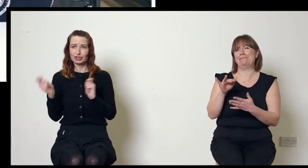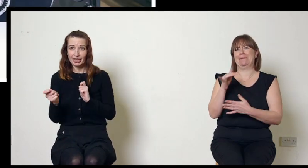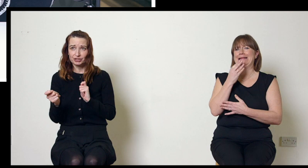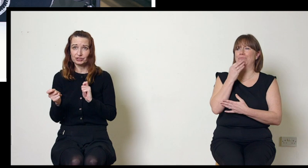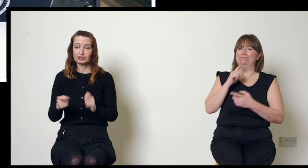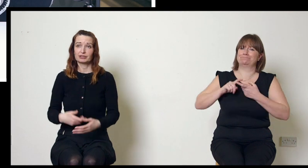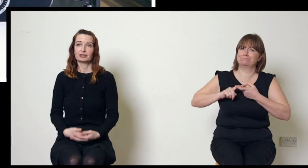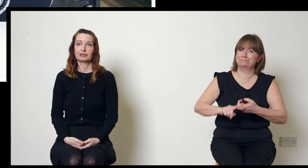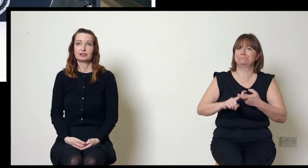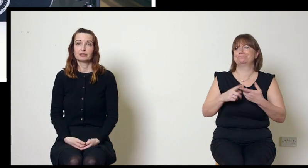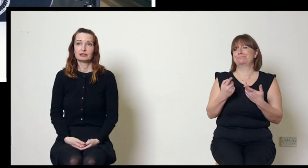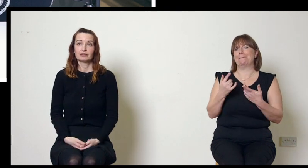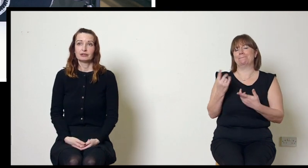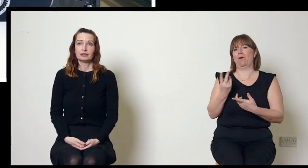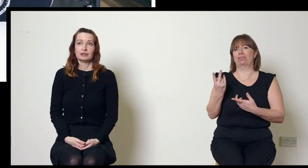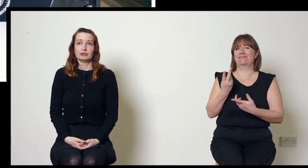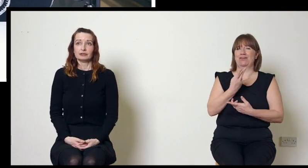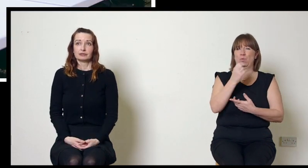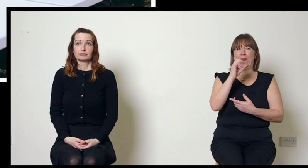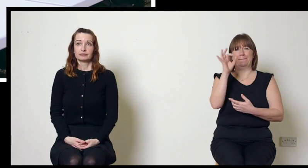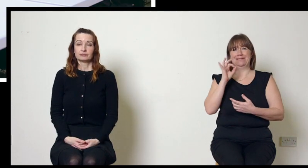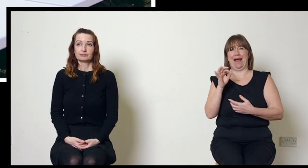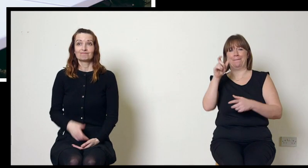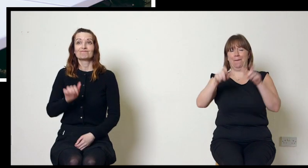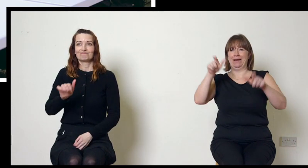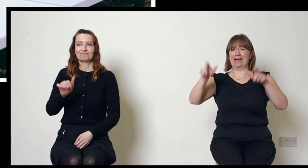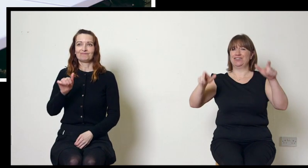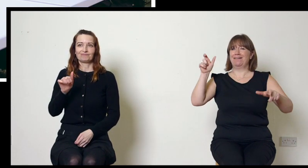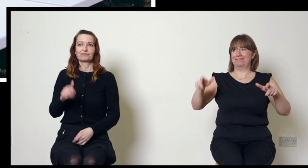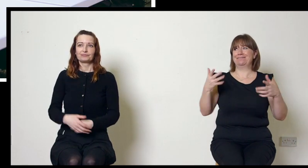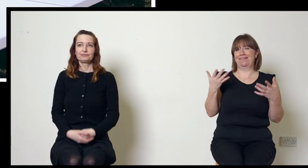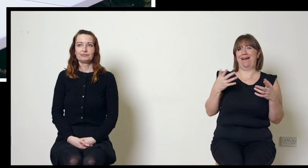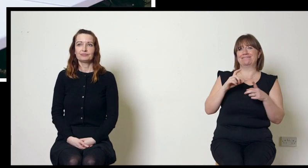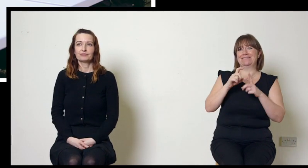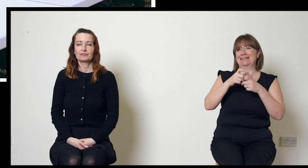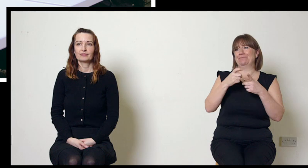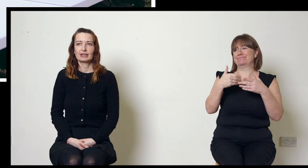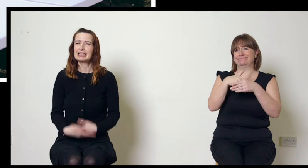But we talk about that 20% of the population isn’t it but actually probably it’s way beyond that. *crosstalk*